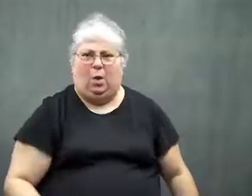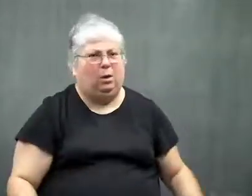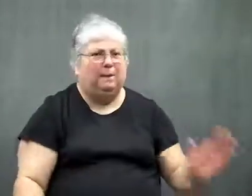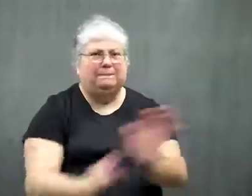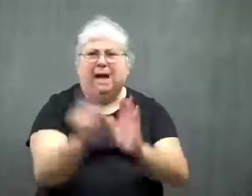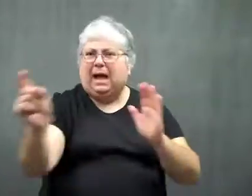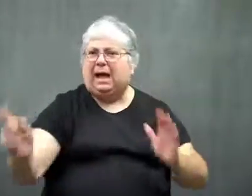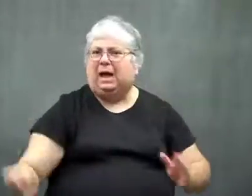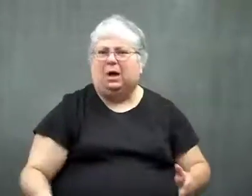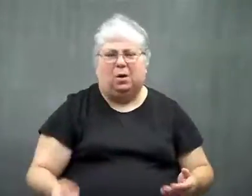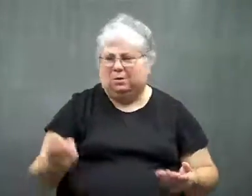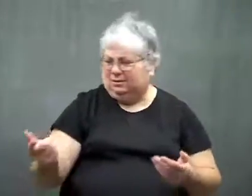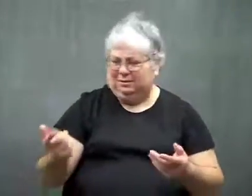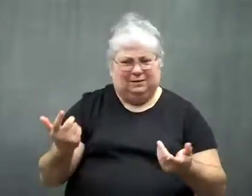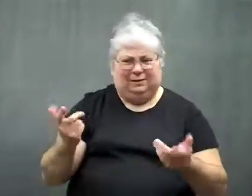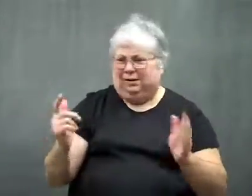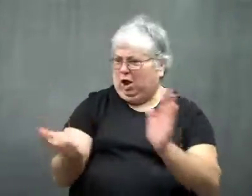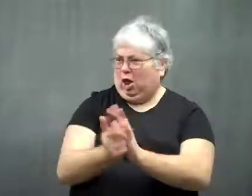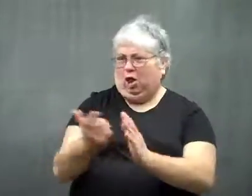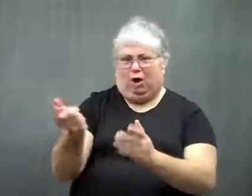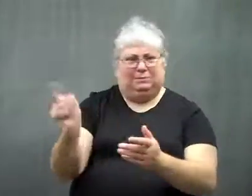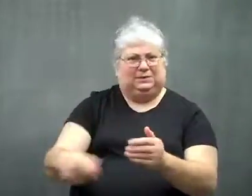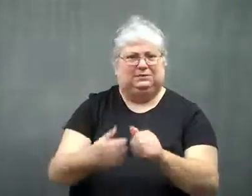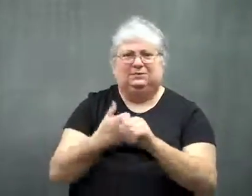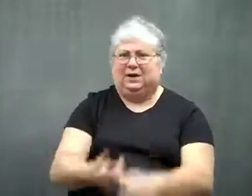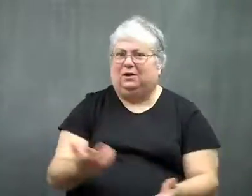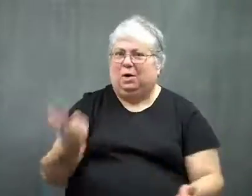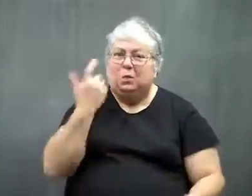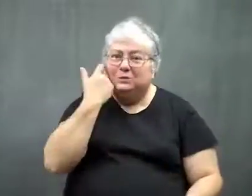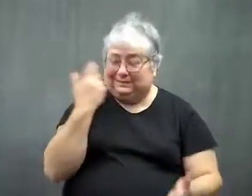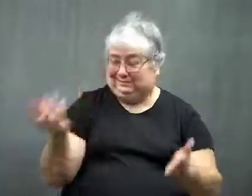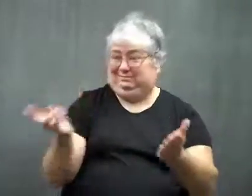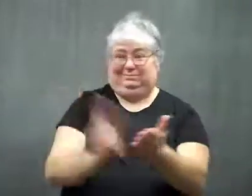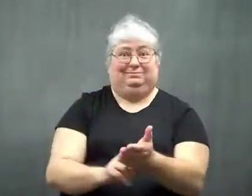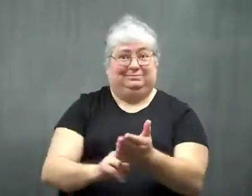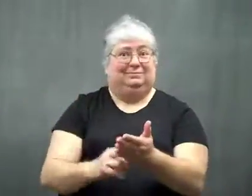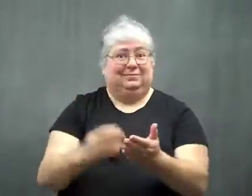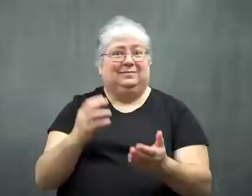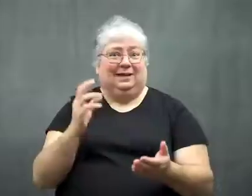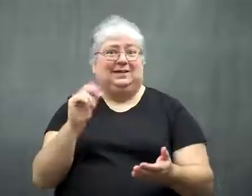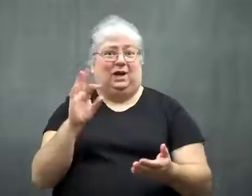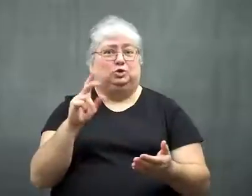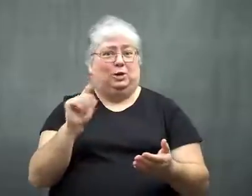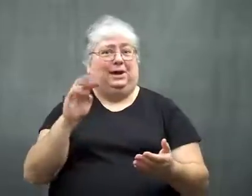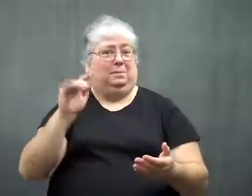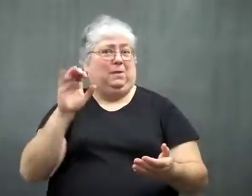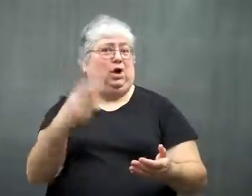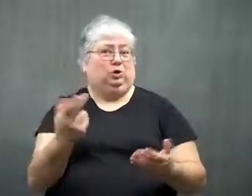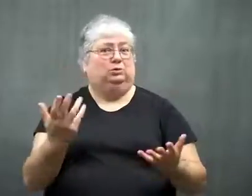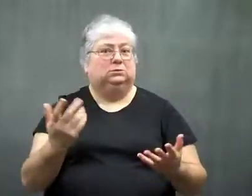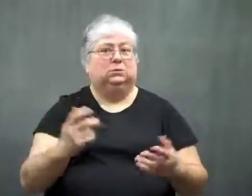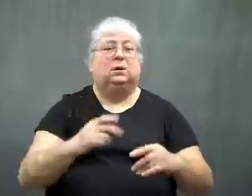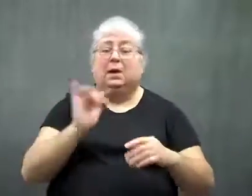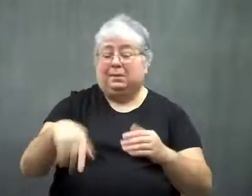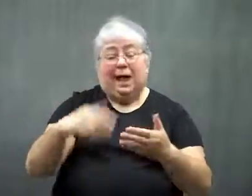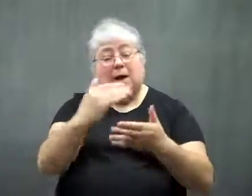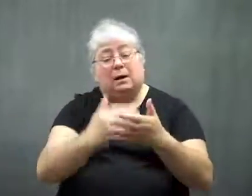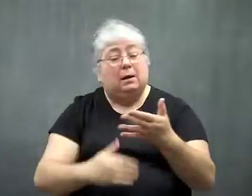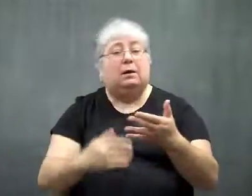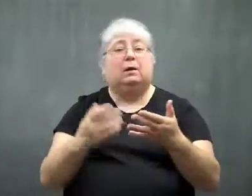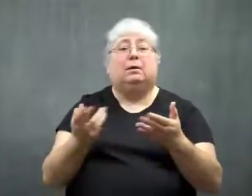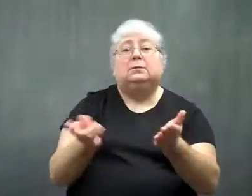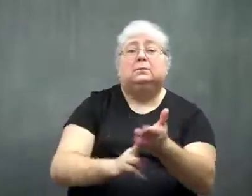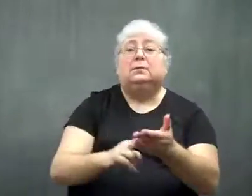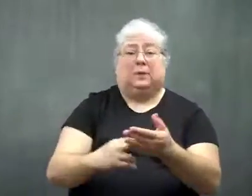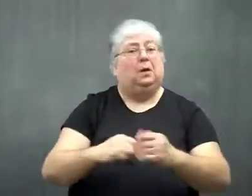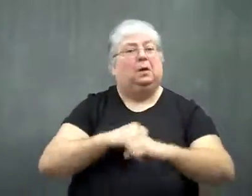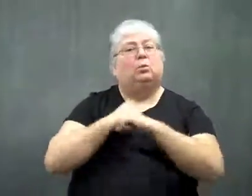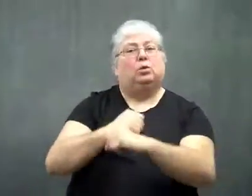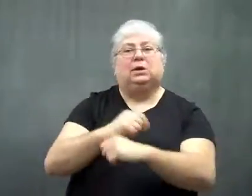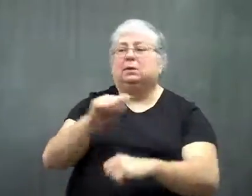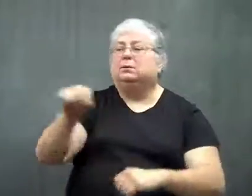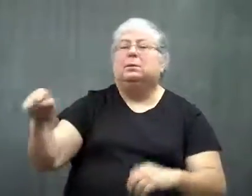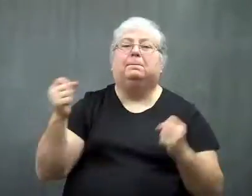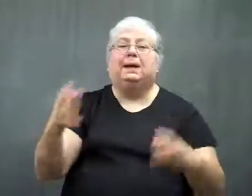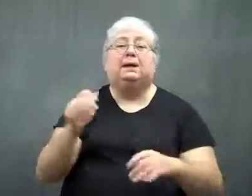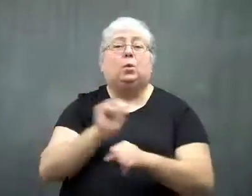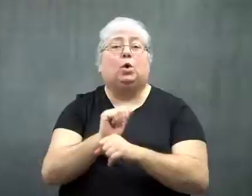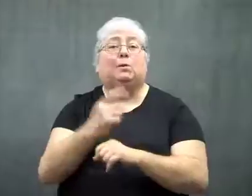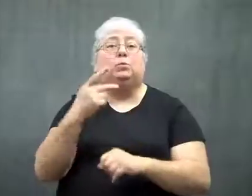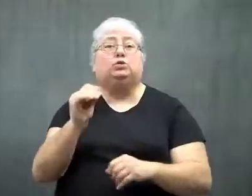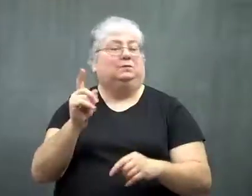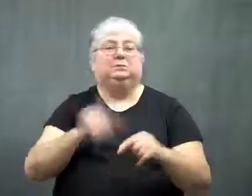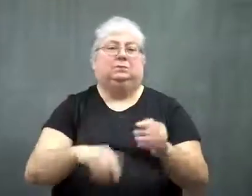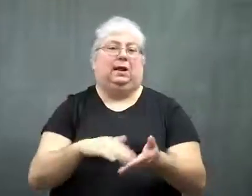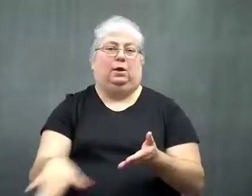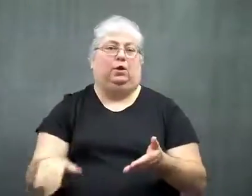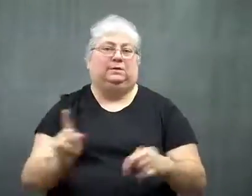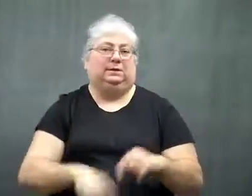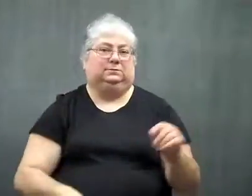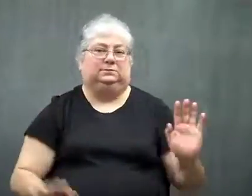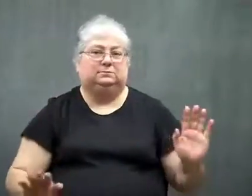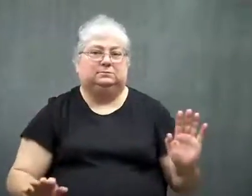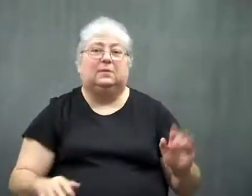He said it is illegal. A contract was signed just last March.